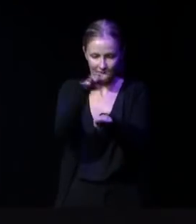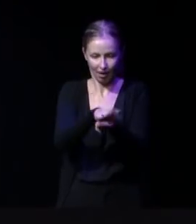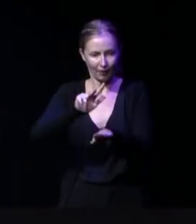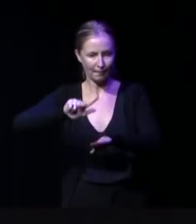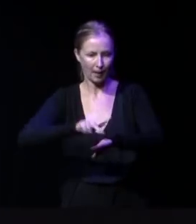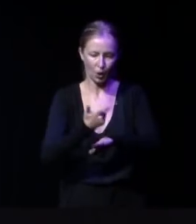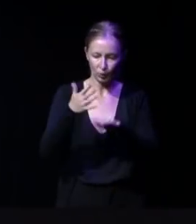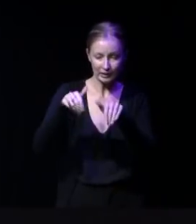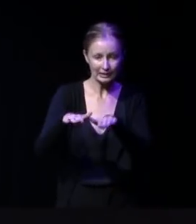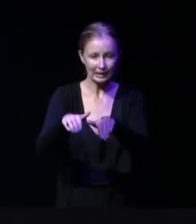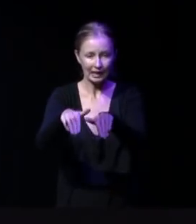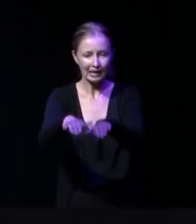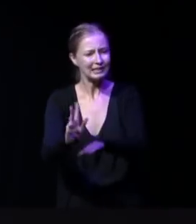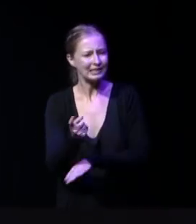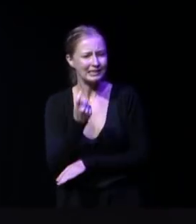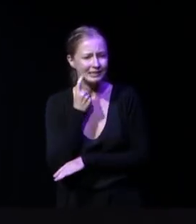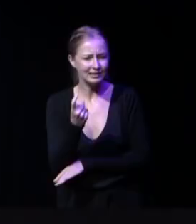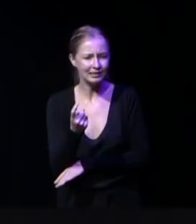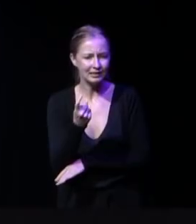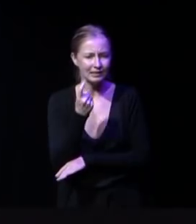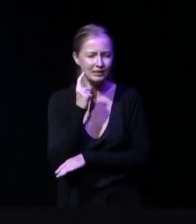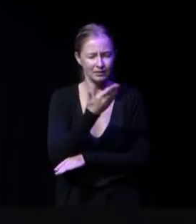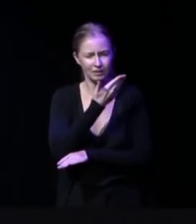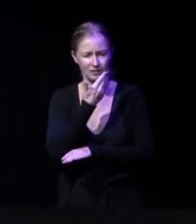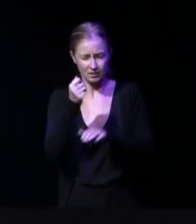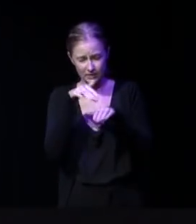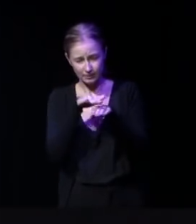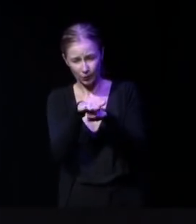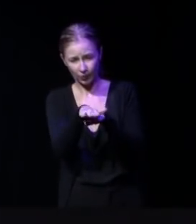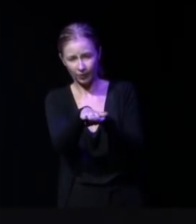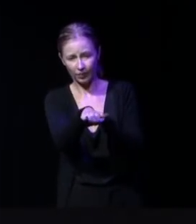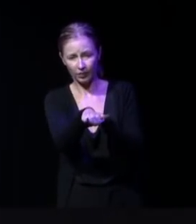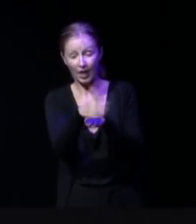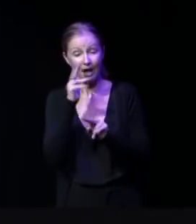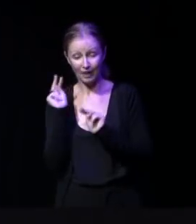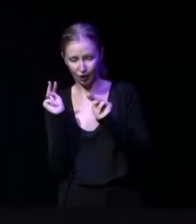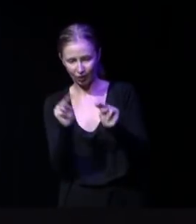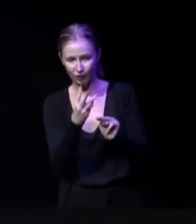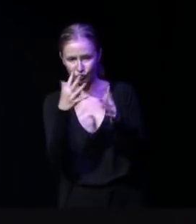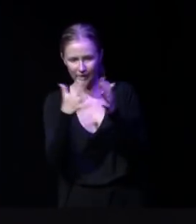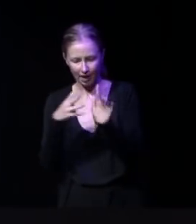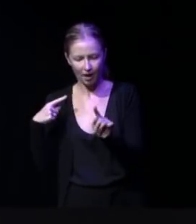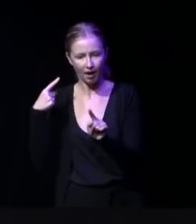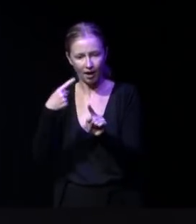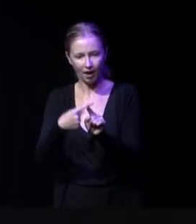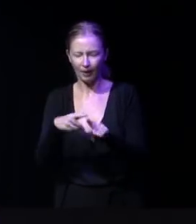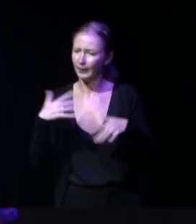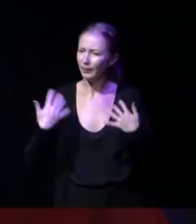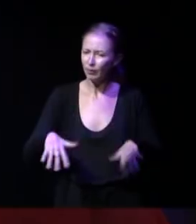with miraculous ease and astonishing grace. I have looked at this ship for three days now and marvelled at its construction.